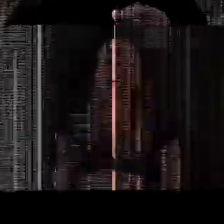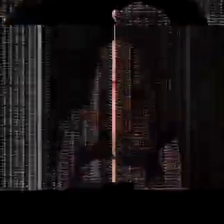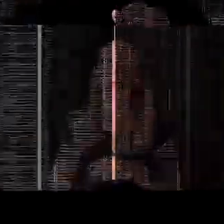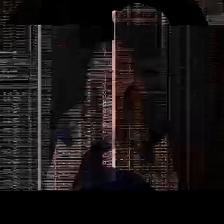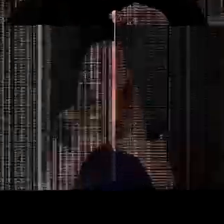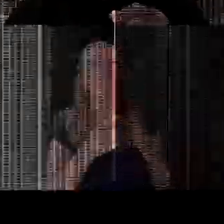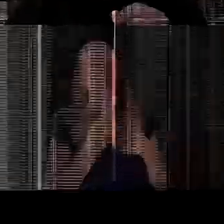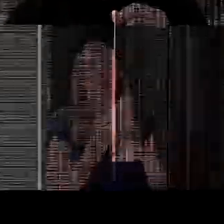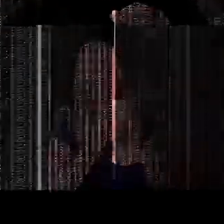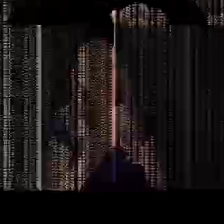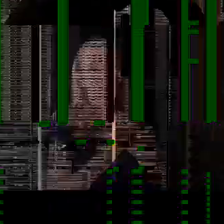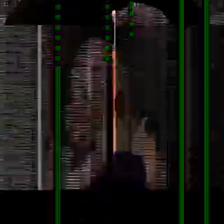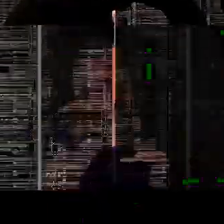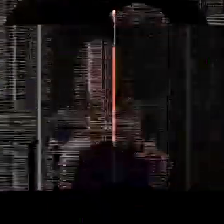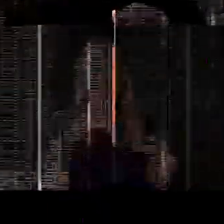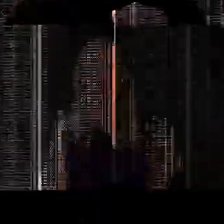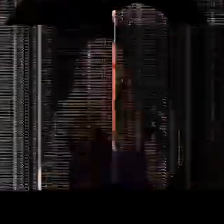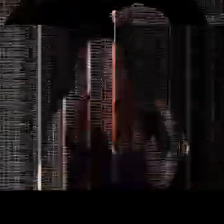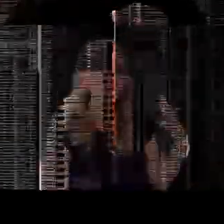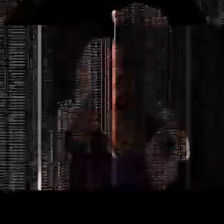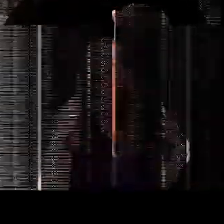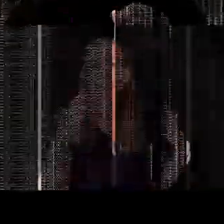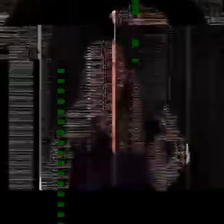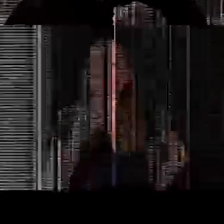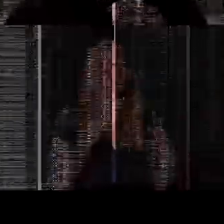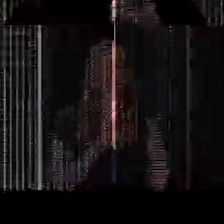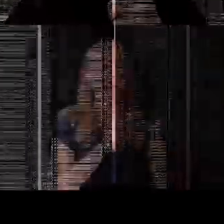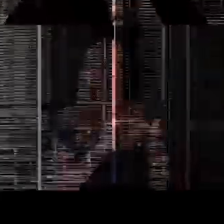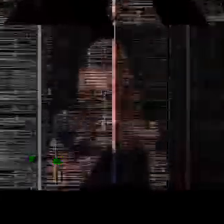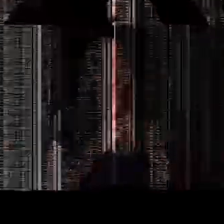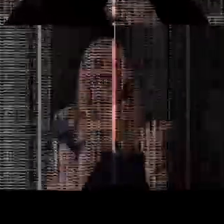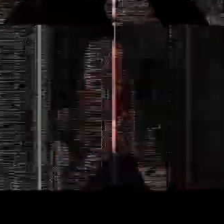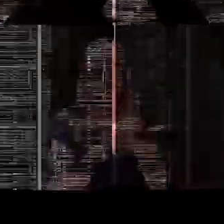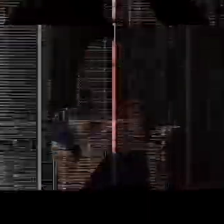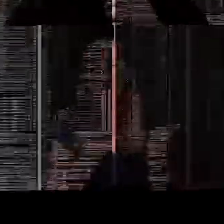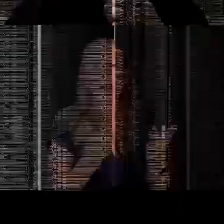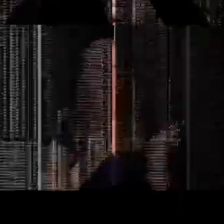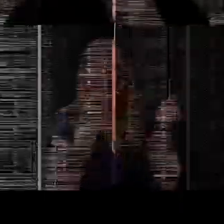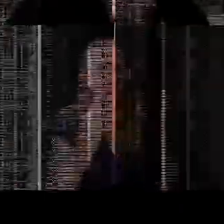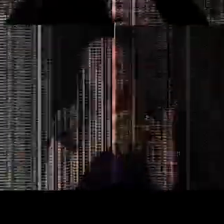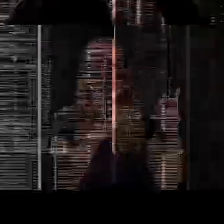very noisy very noisy interfaces or things where there is just walls of text. Any productivity